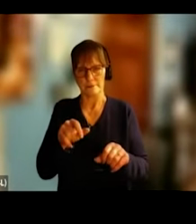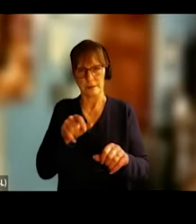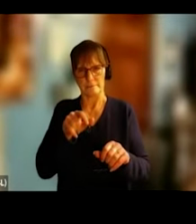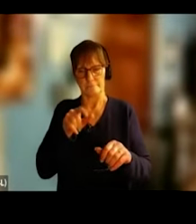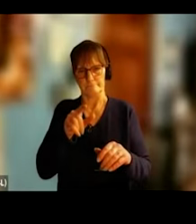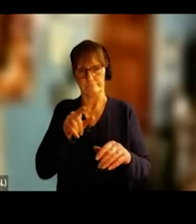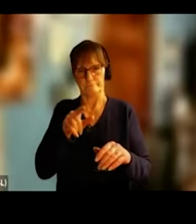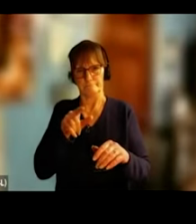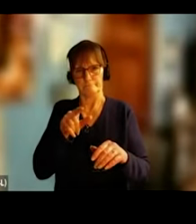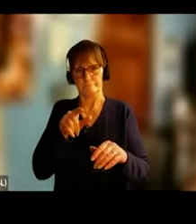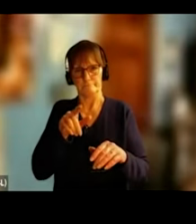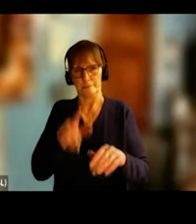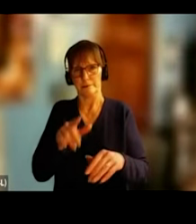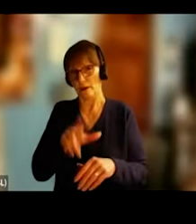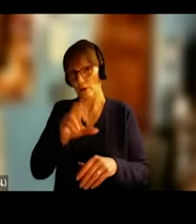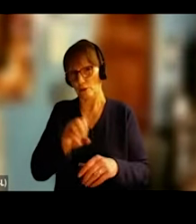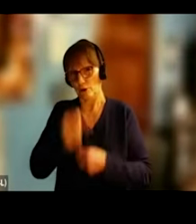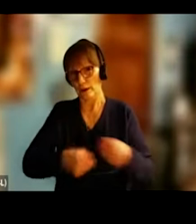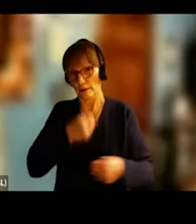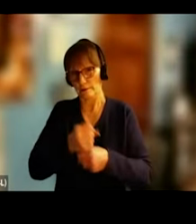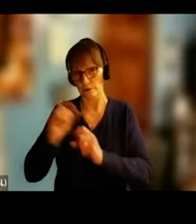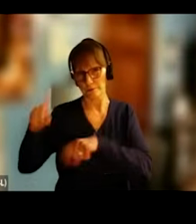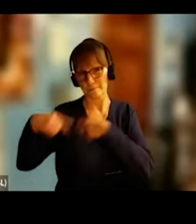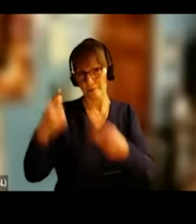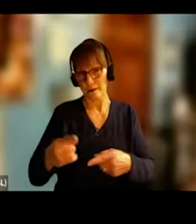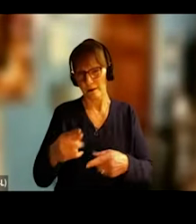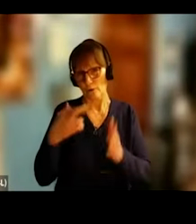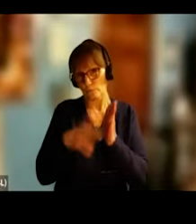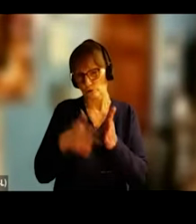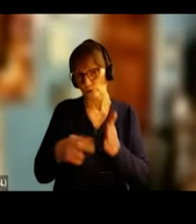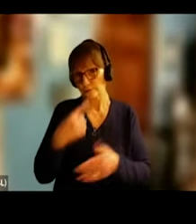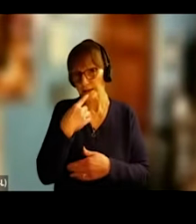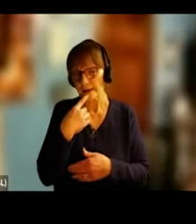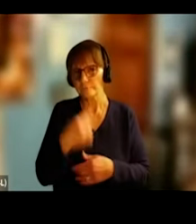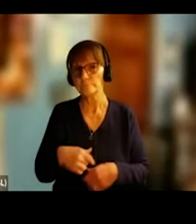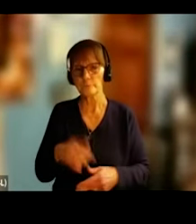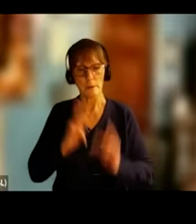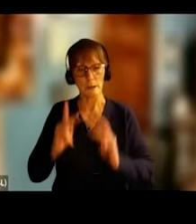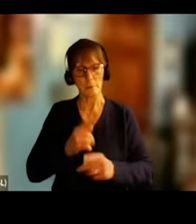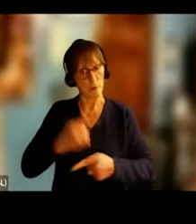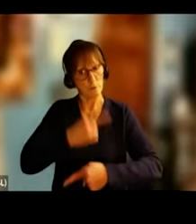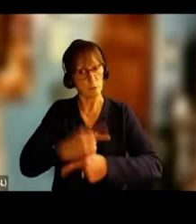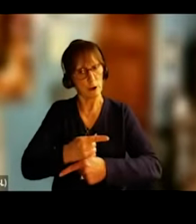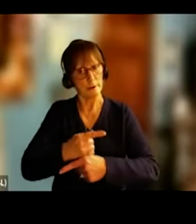that has had 30 years of robust research, saying people have the right to housing and shelter